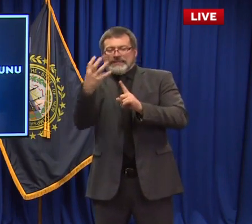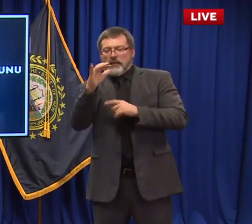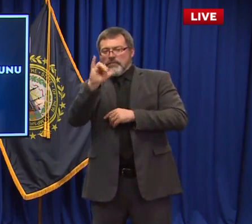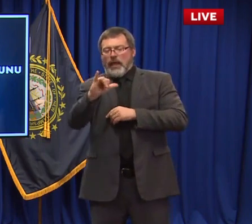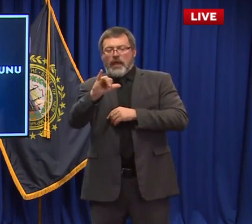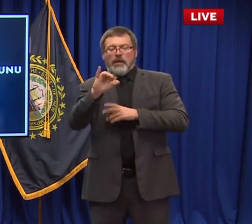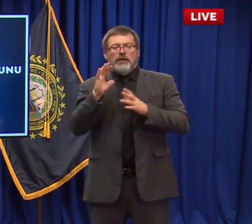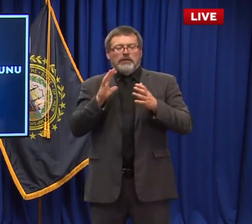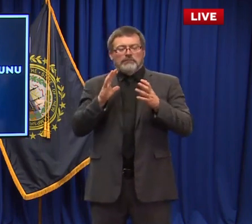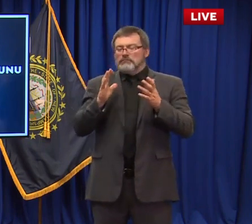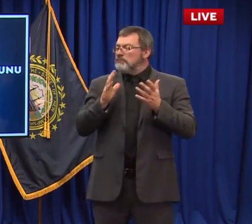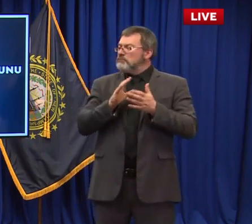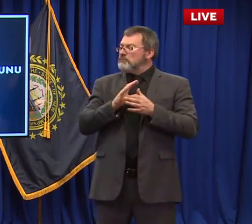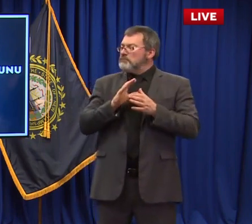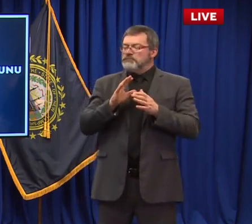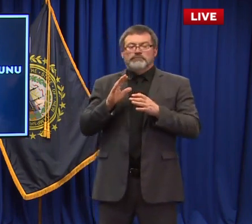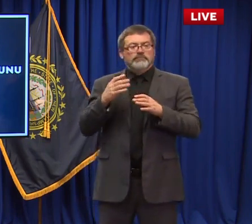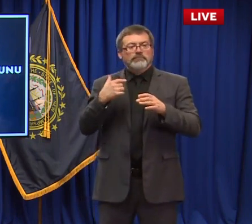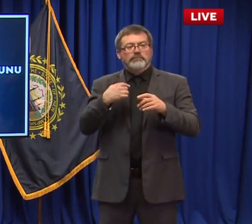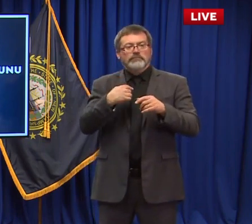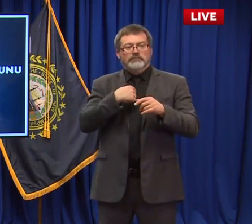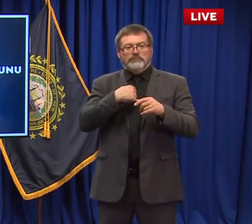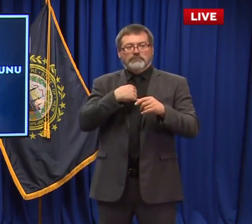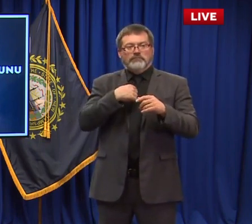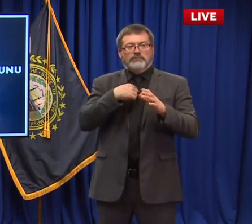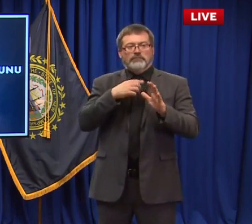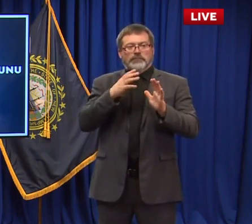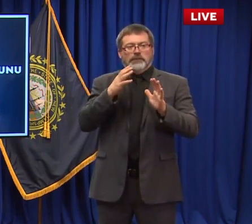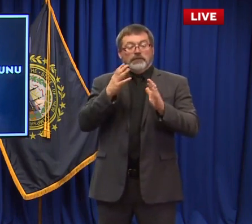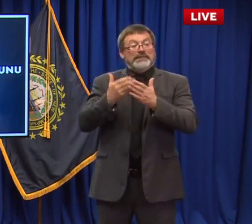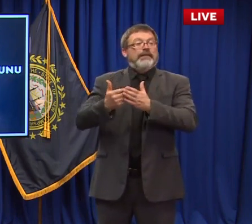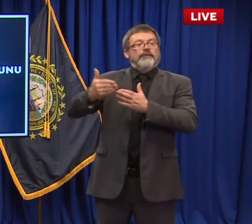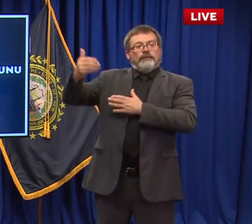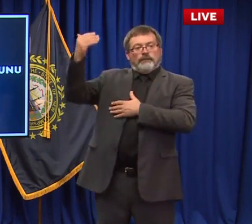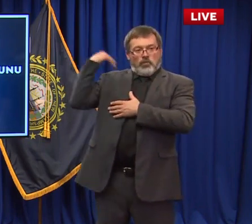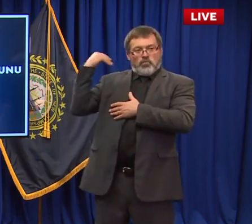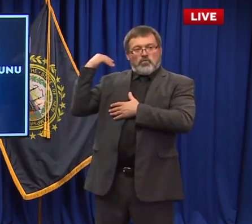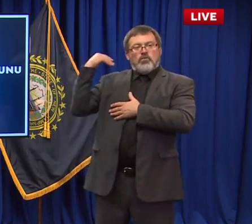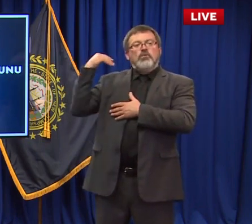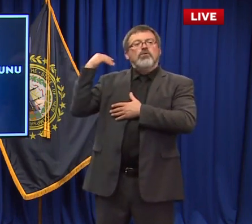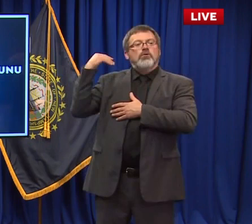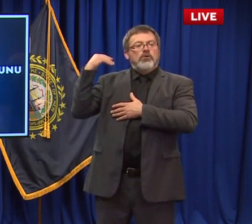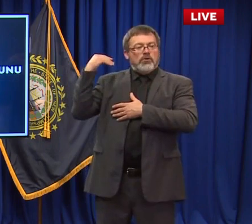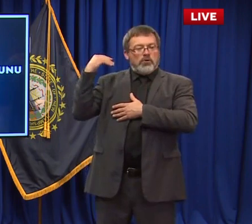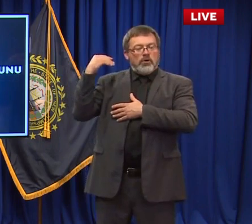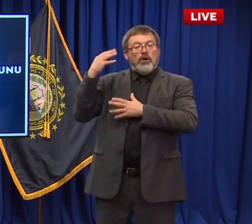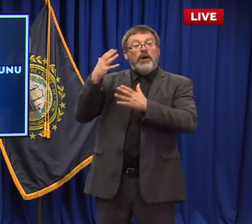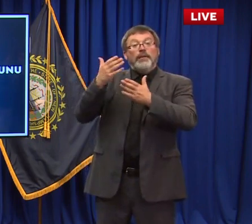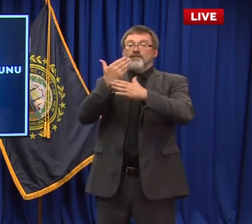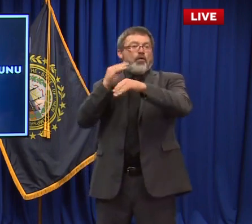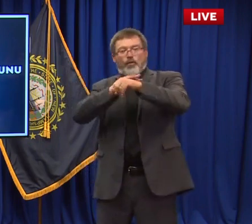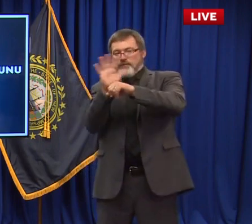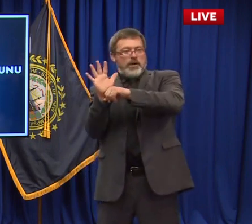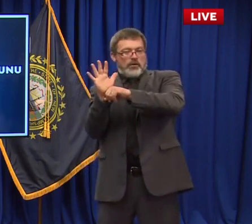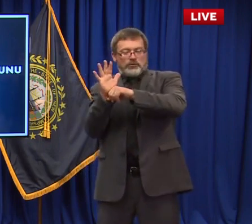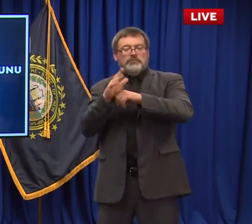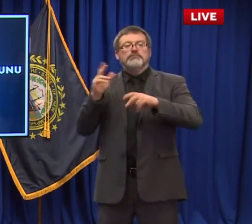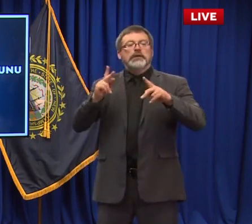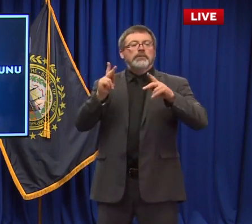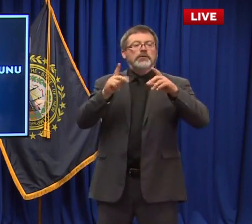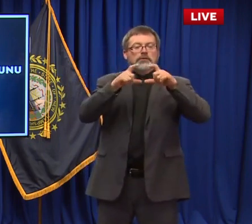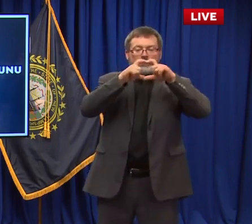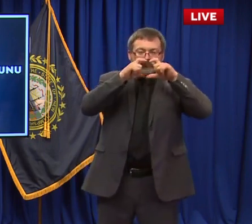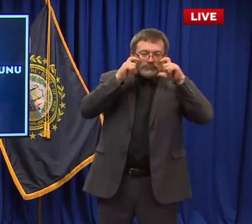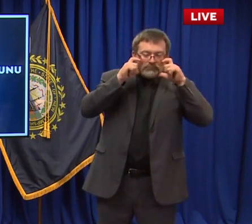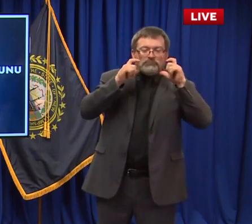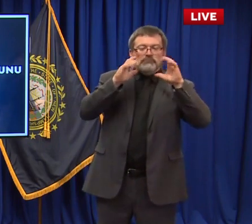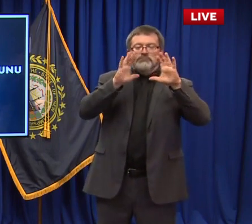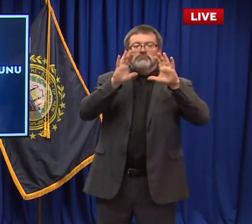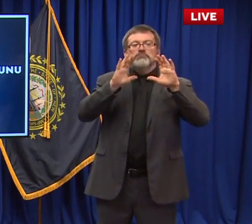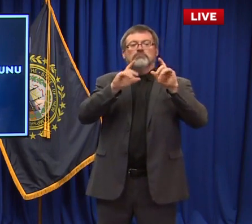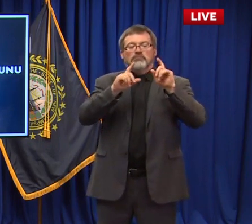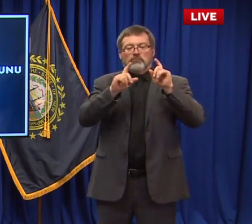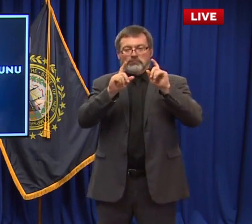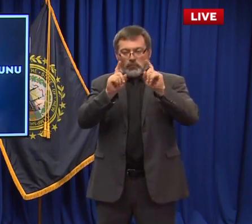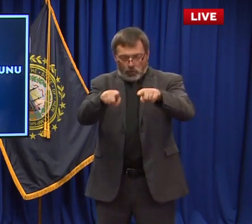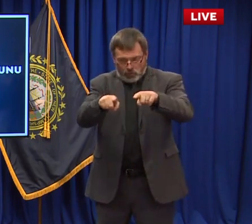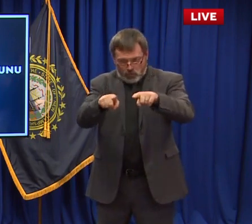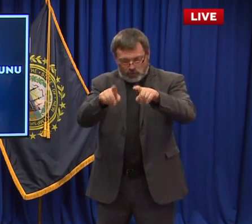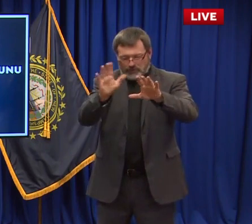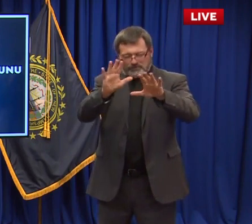EARLY ON, I WILL DIGRESS A LITTLE, EARLY ON WE SAW COMPLAINTS OF FOLKS SAYING THERE ARE A LOT OF MASKS IN THE GROCERY STORE PARKING LOTS.